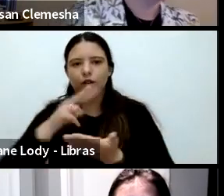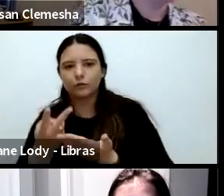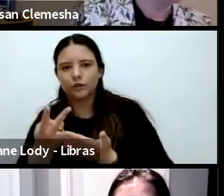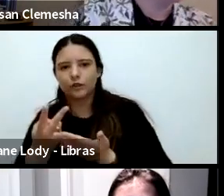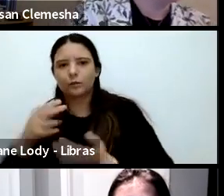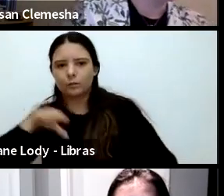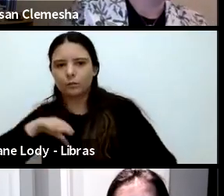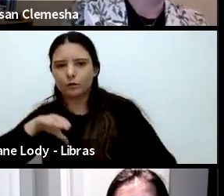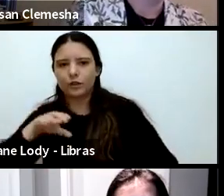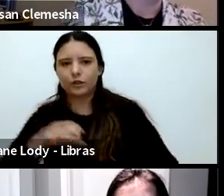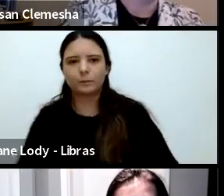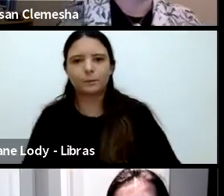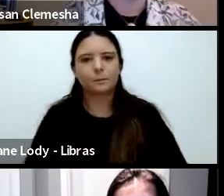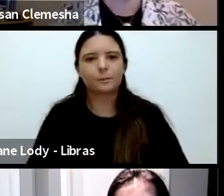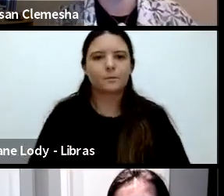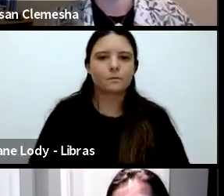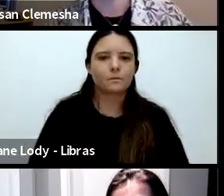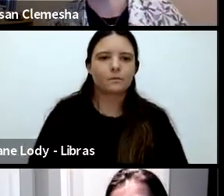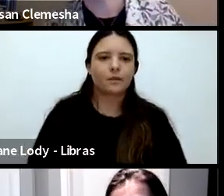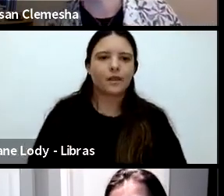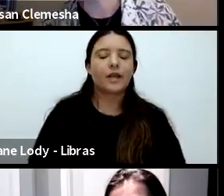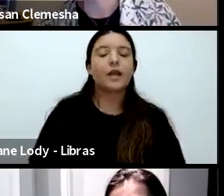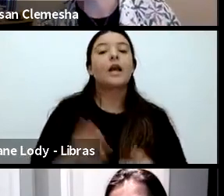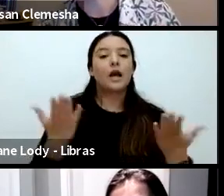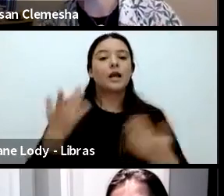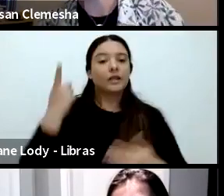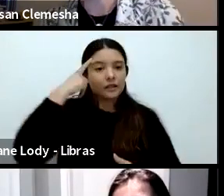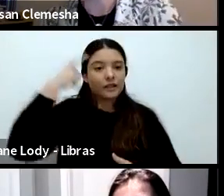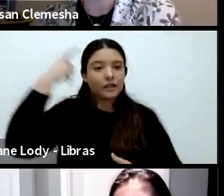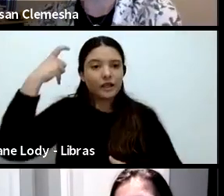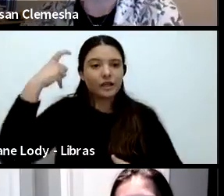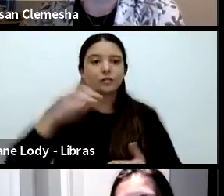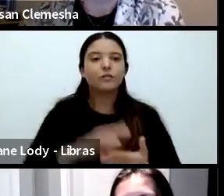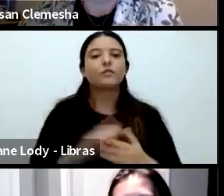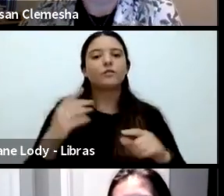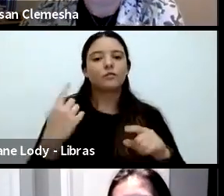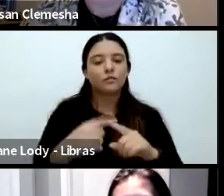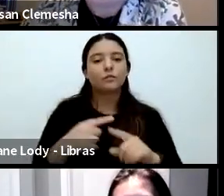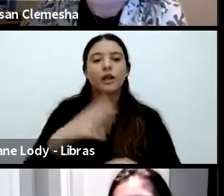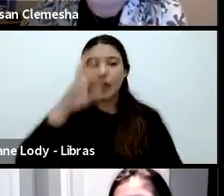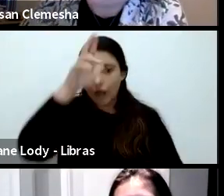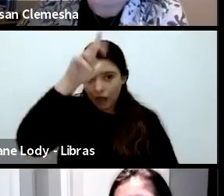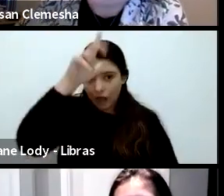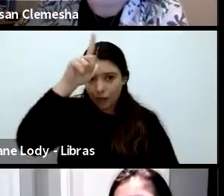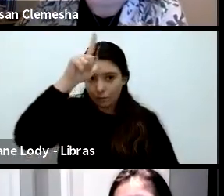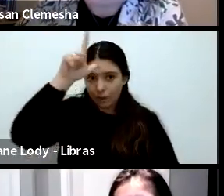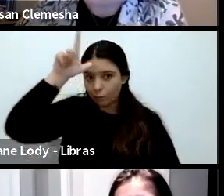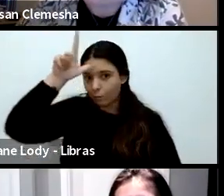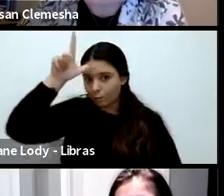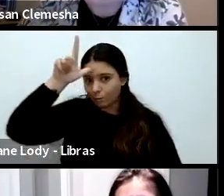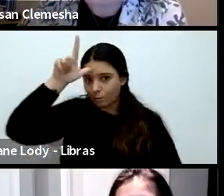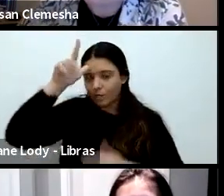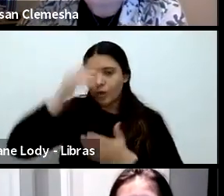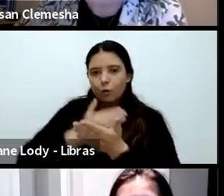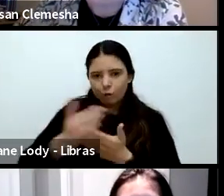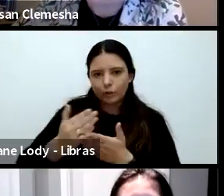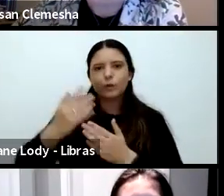And the one thing I would say is that this this idea was. , well again it was inherited from , well again, it was inherited from the Germans, it was tered through selfie ideology